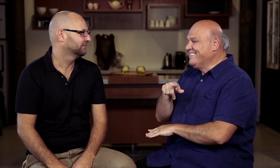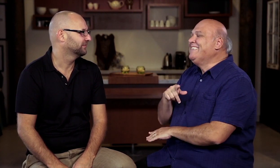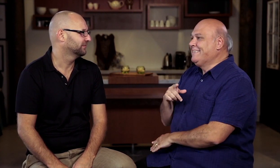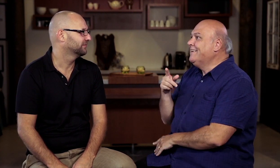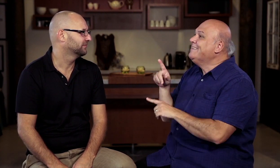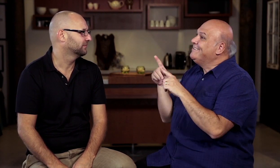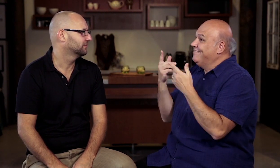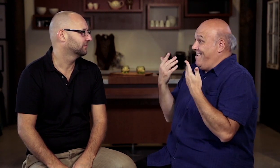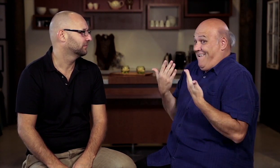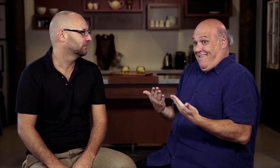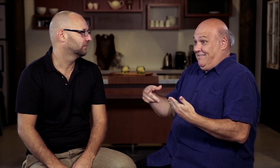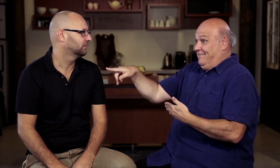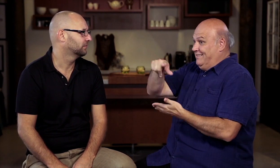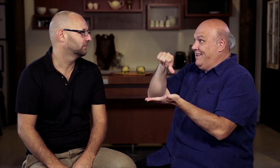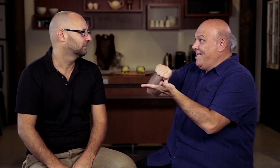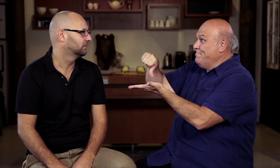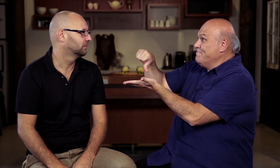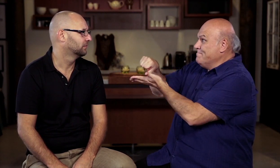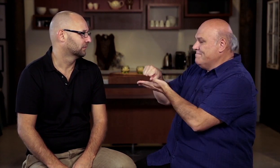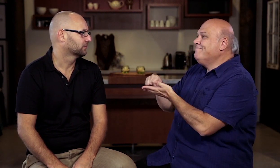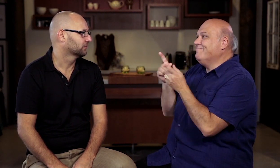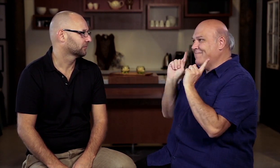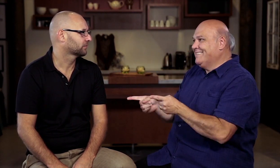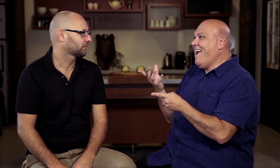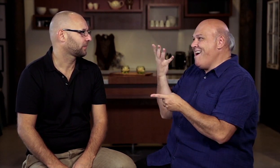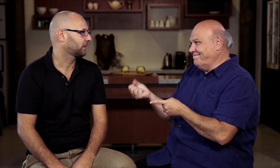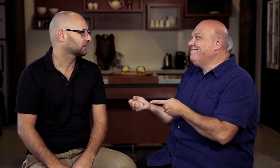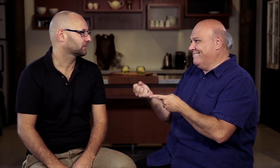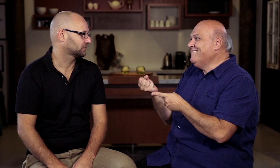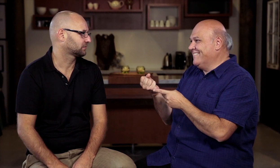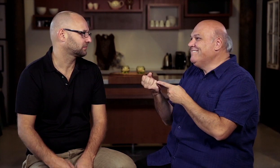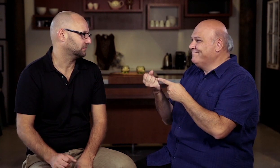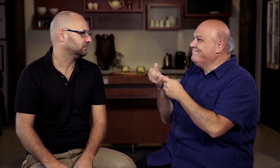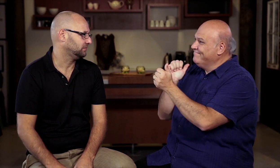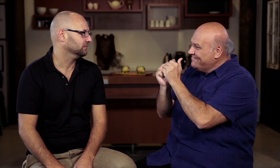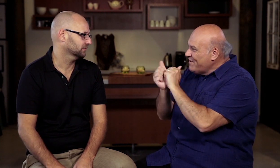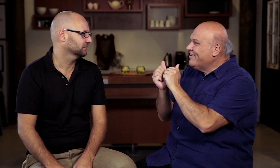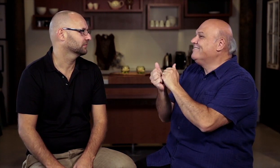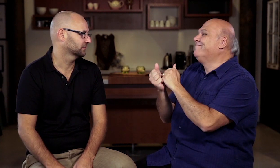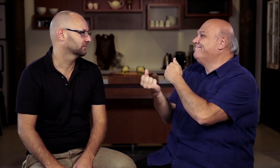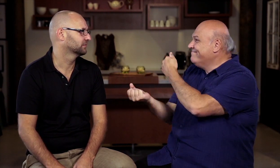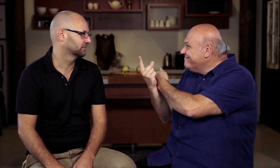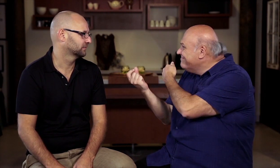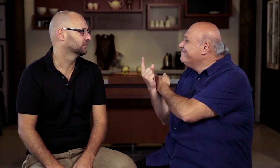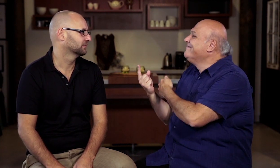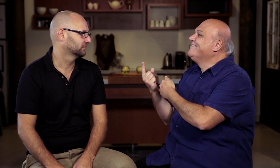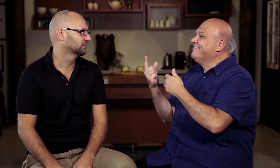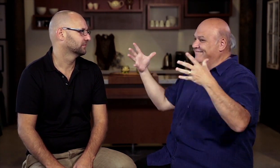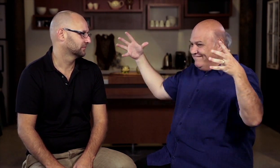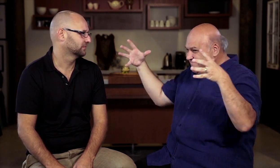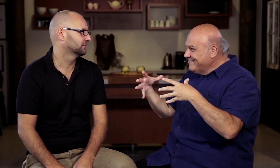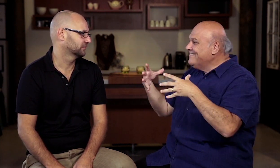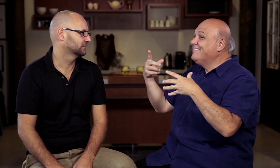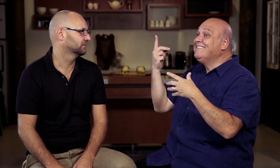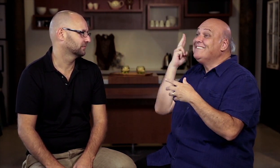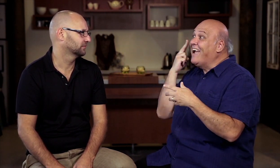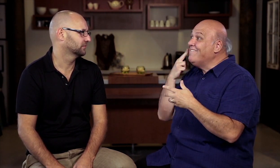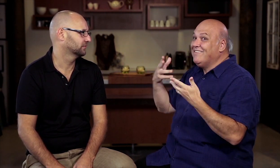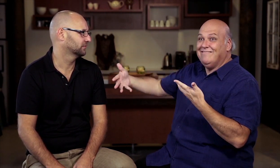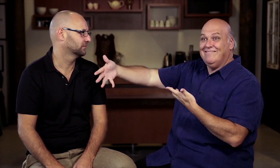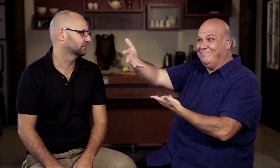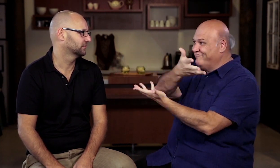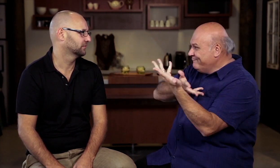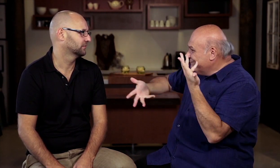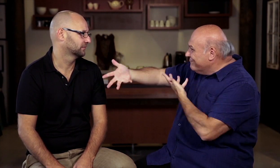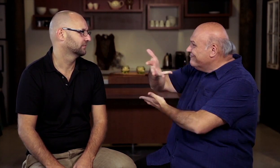play sports. Deaf clubs everywhere need to provide sports and activities where Deaf people of all